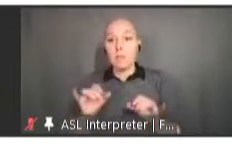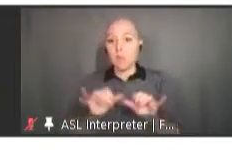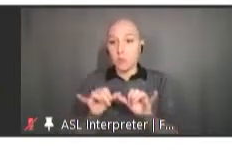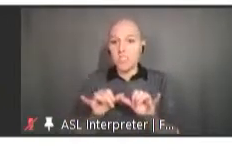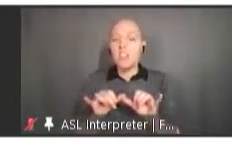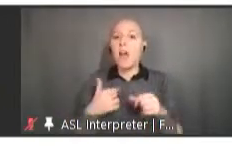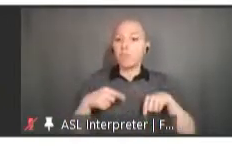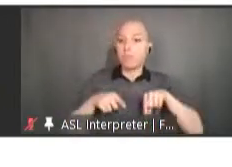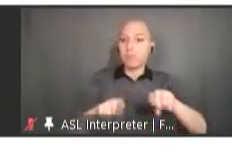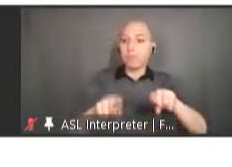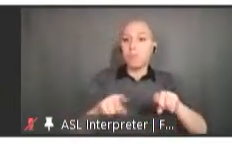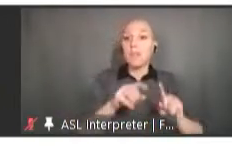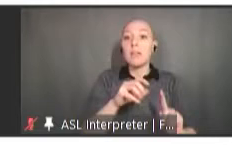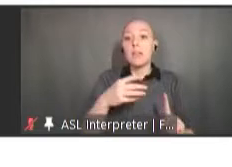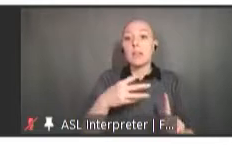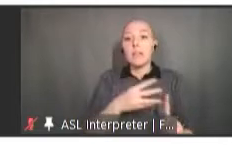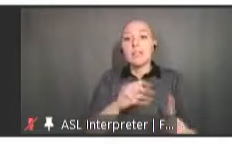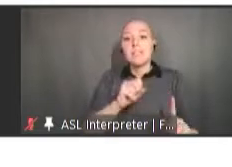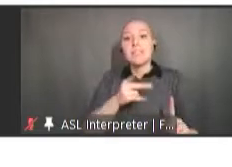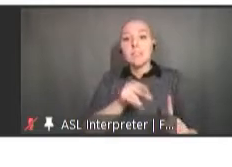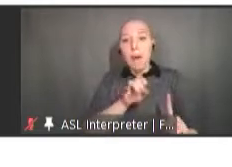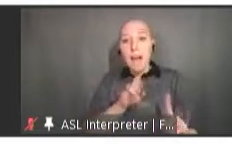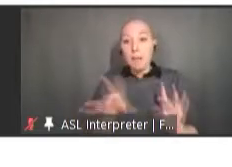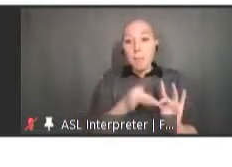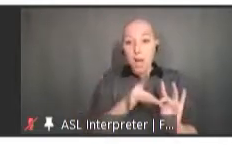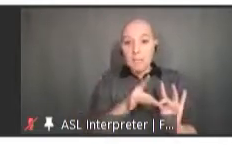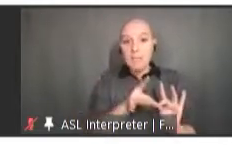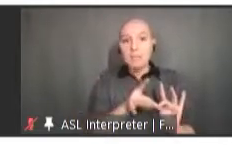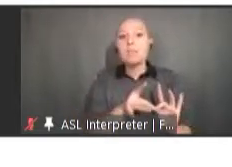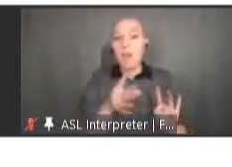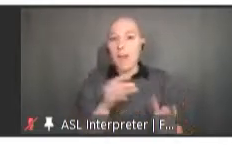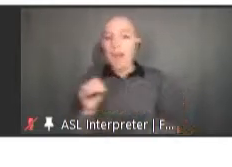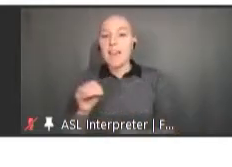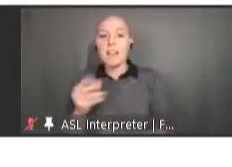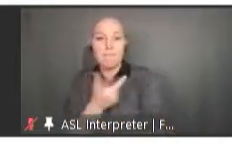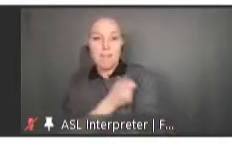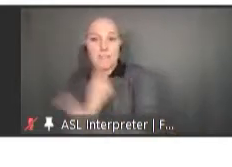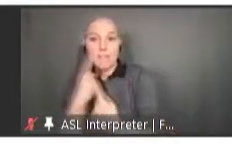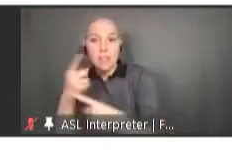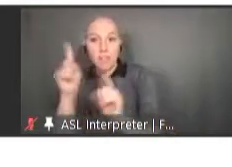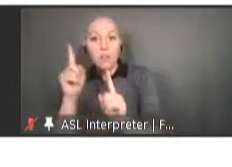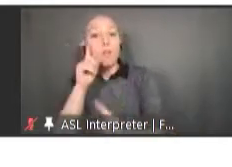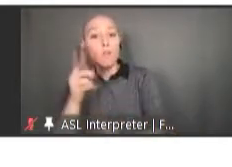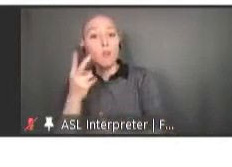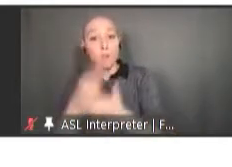vaccine efficacy for the wild-type and the alpha and delta variants before different vaccine types.